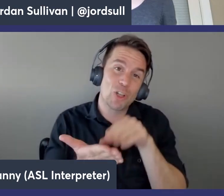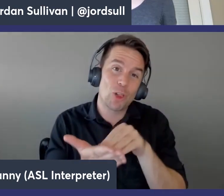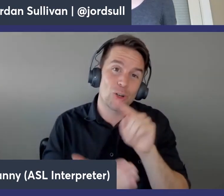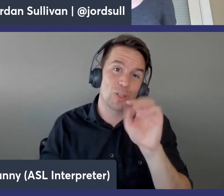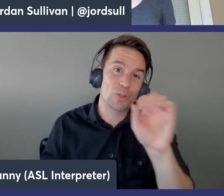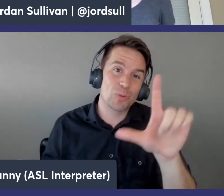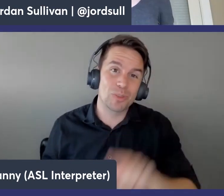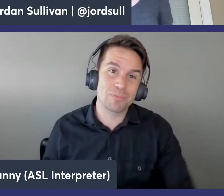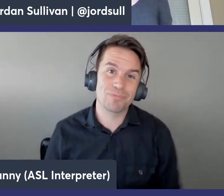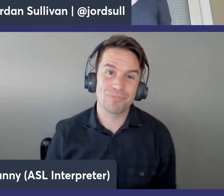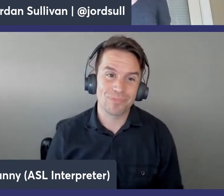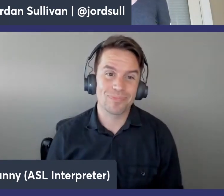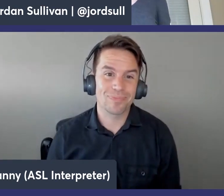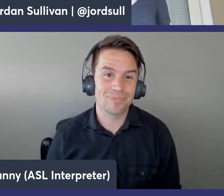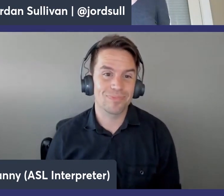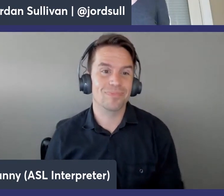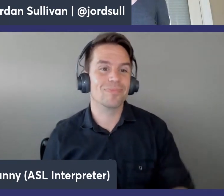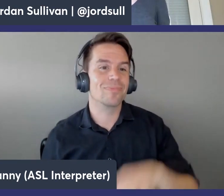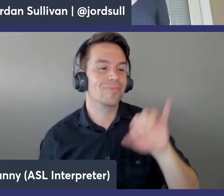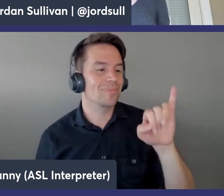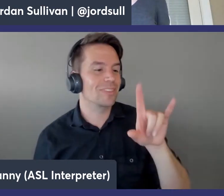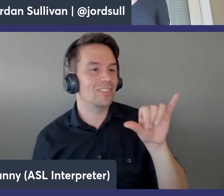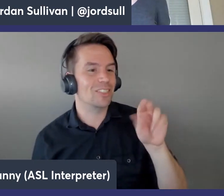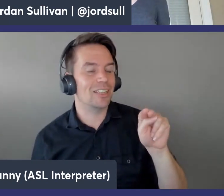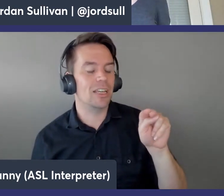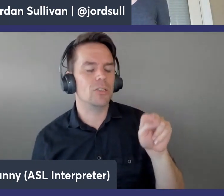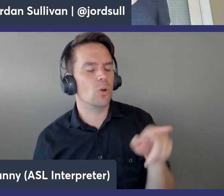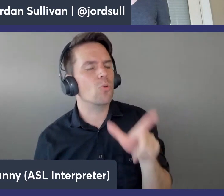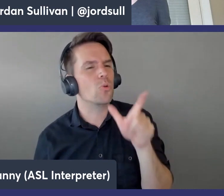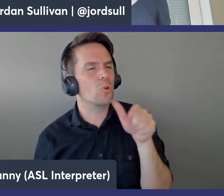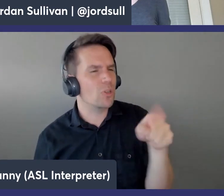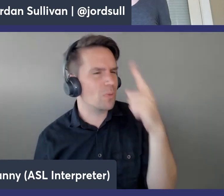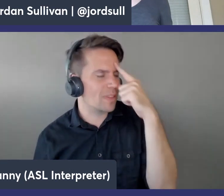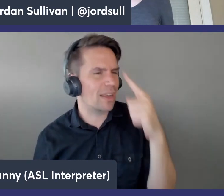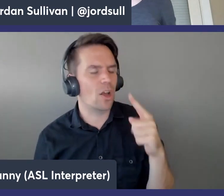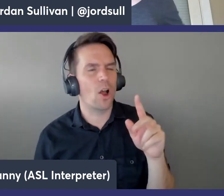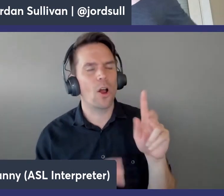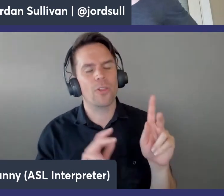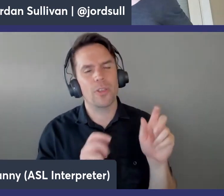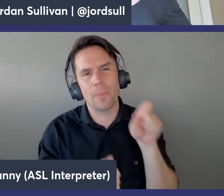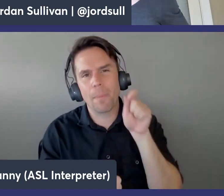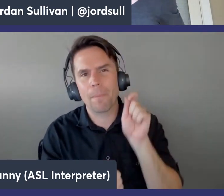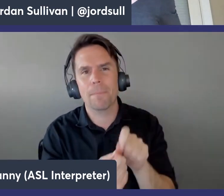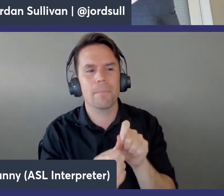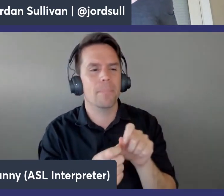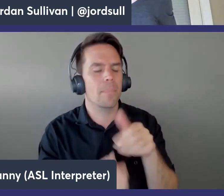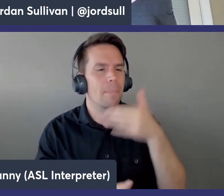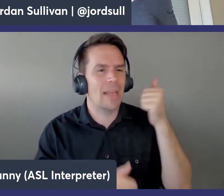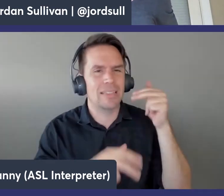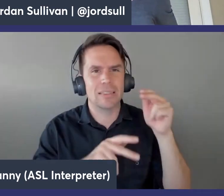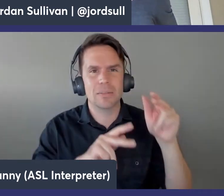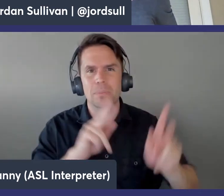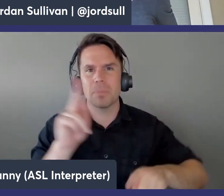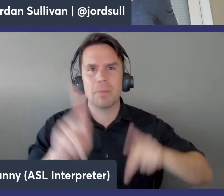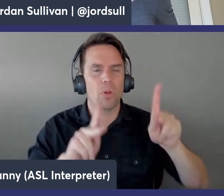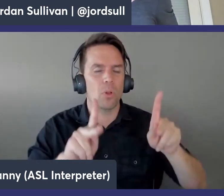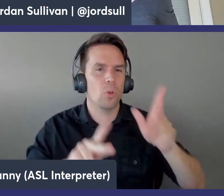Who do you think is the perfect person, or maybe personas, that would really benefit from Step Functions,